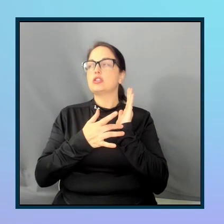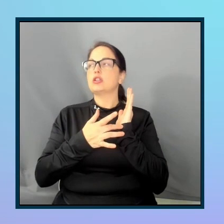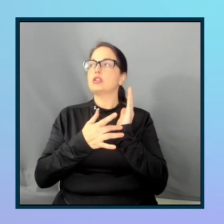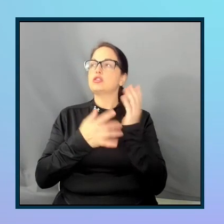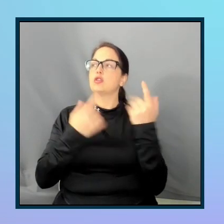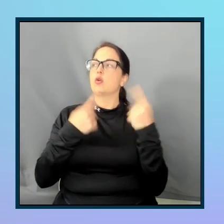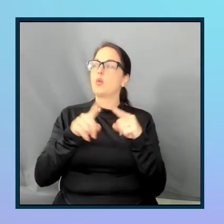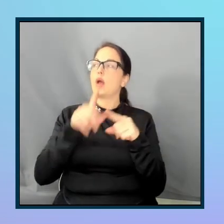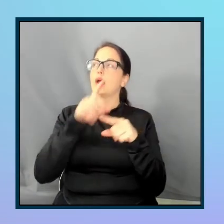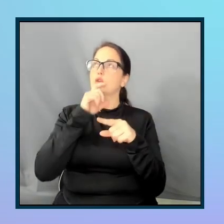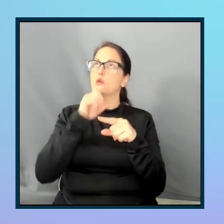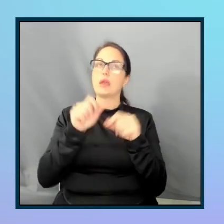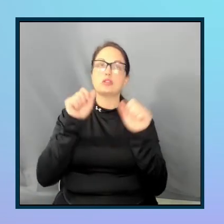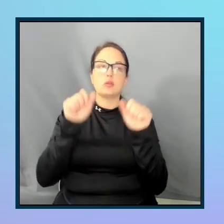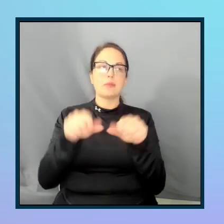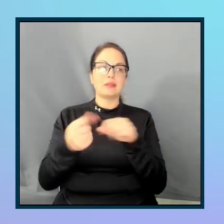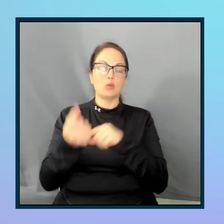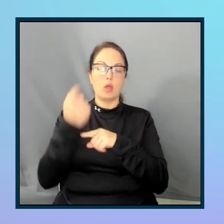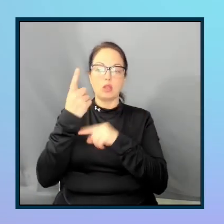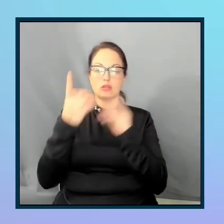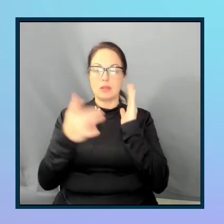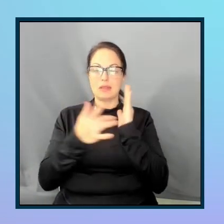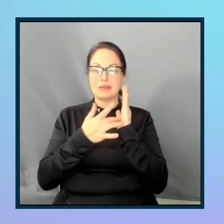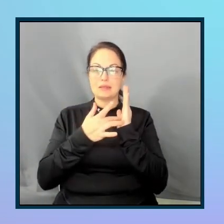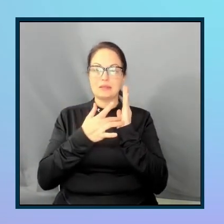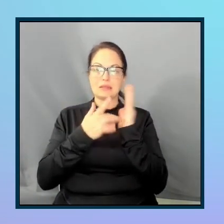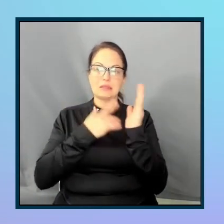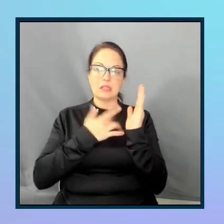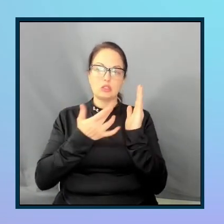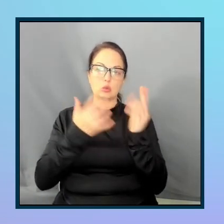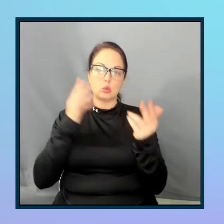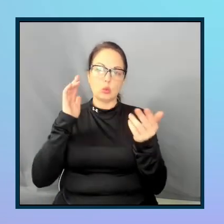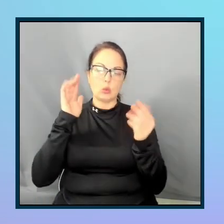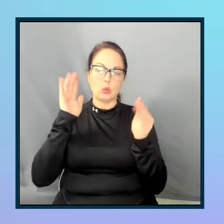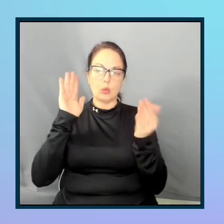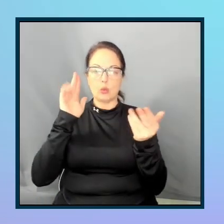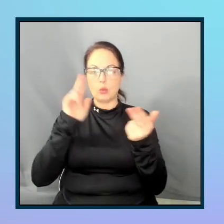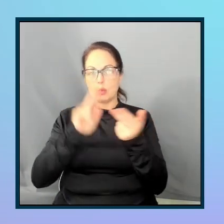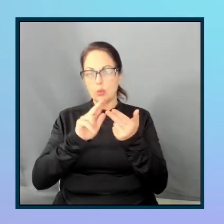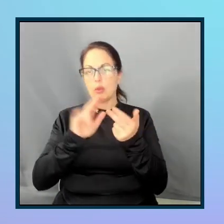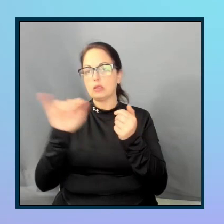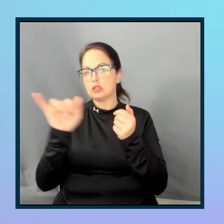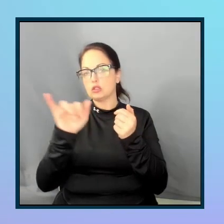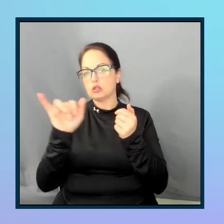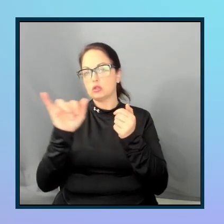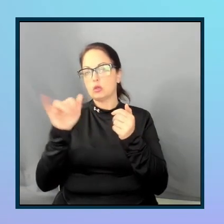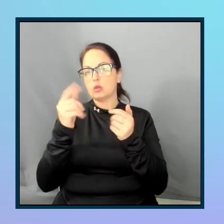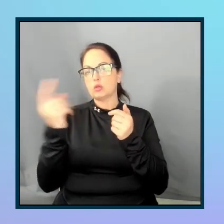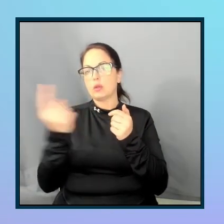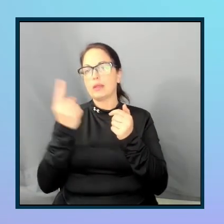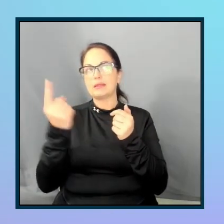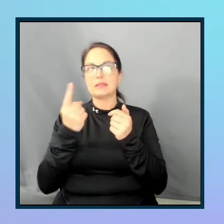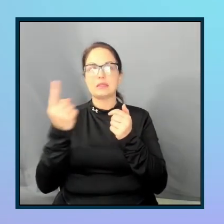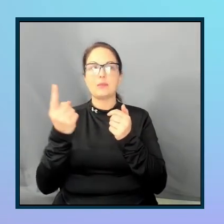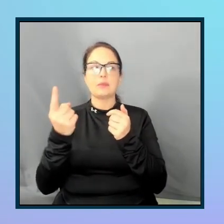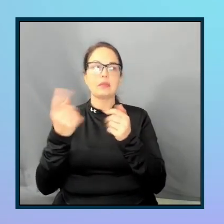your ability to understand technology decreases too. So that's something to be mindful of with everything that you're saying there, Katherine.